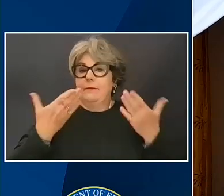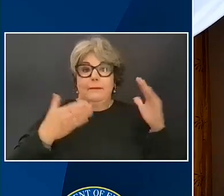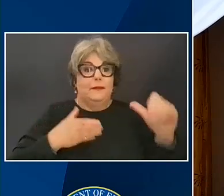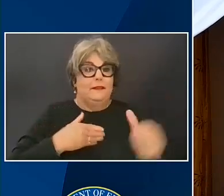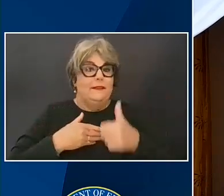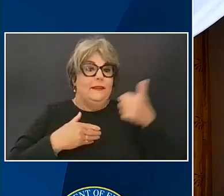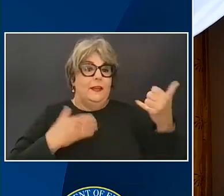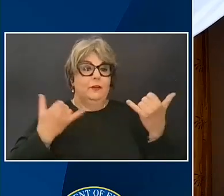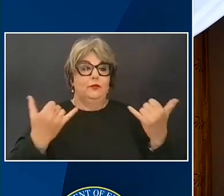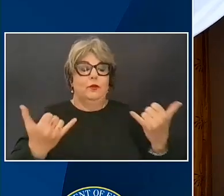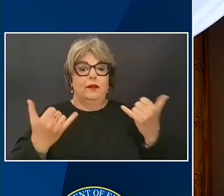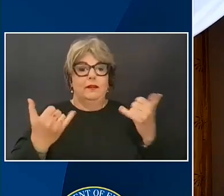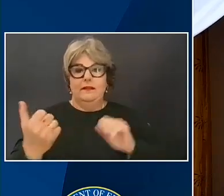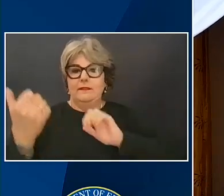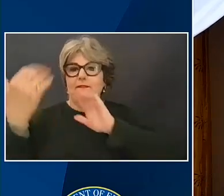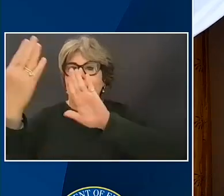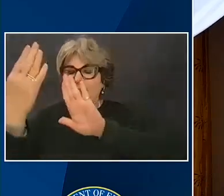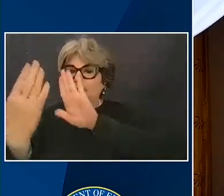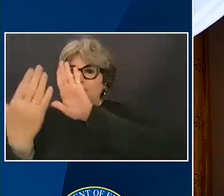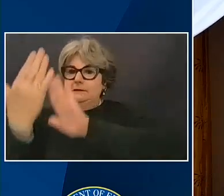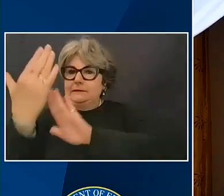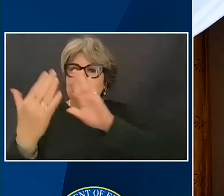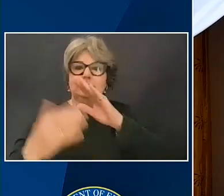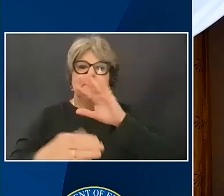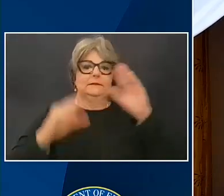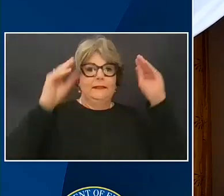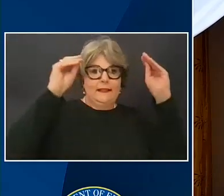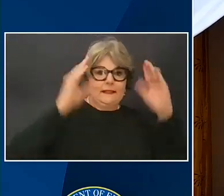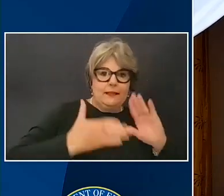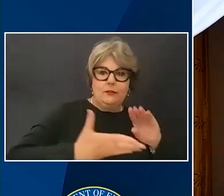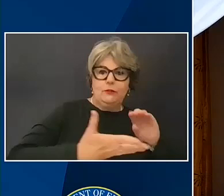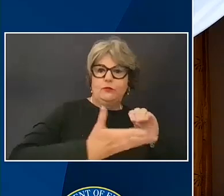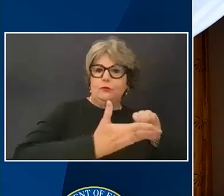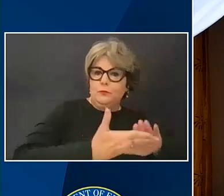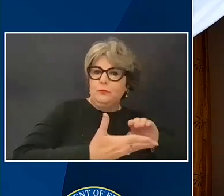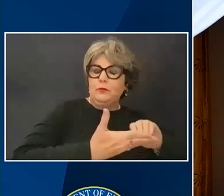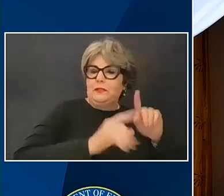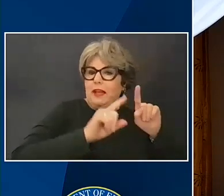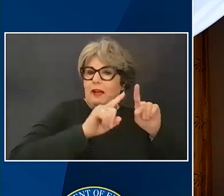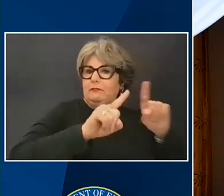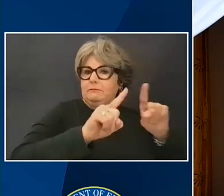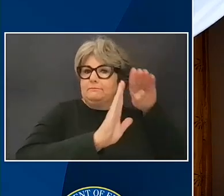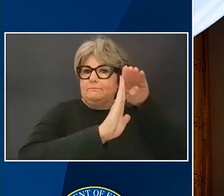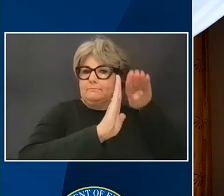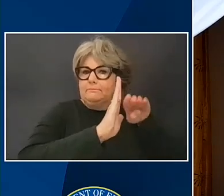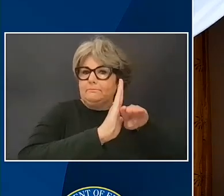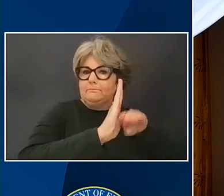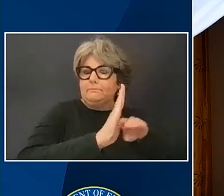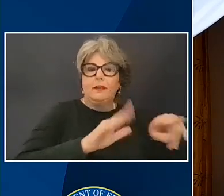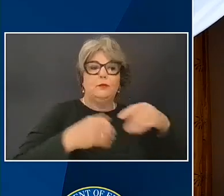face to face setting where the faculty actually takes formal attendance, that's all you got. But in cases where you have